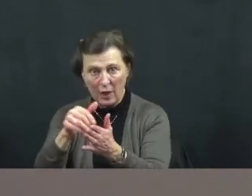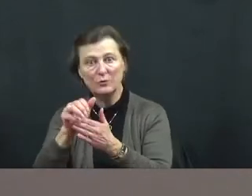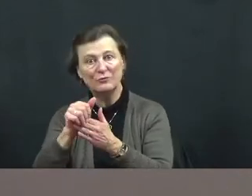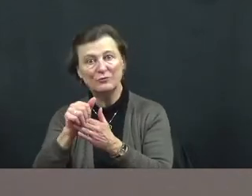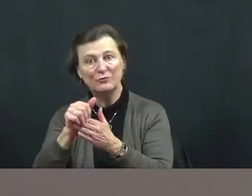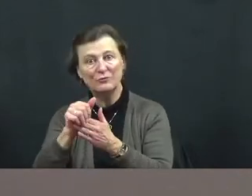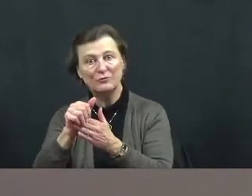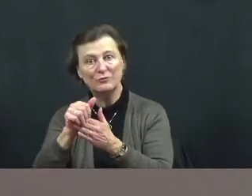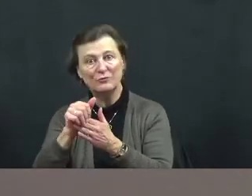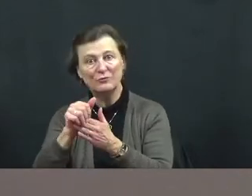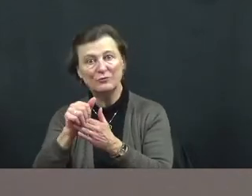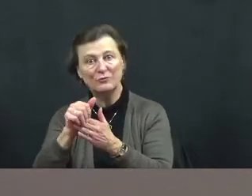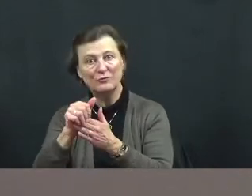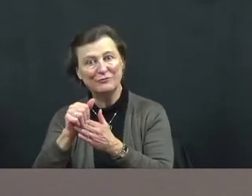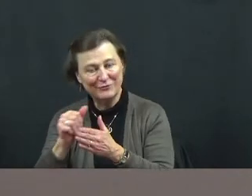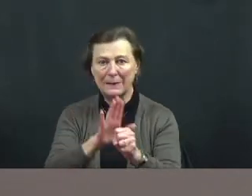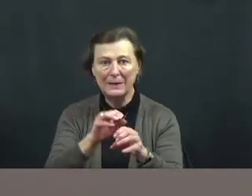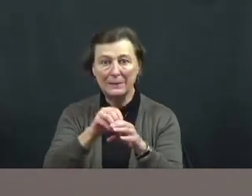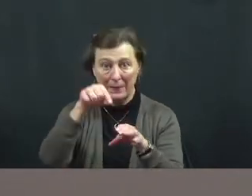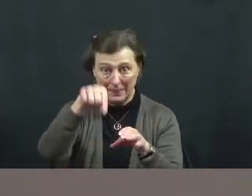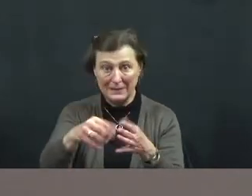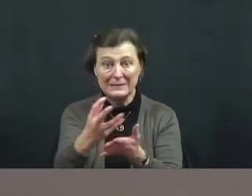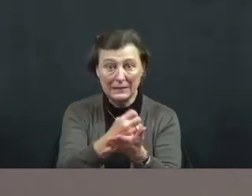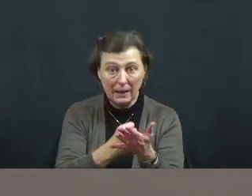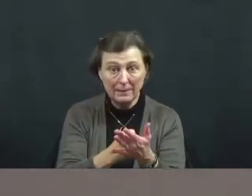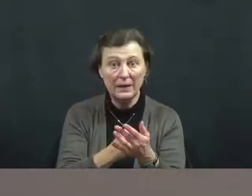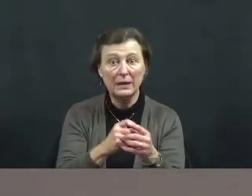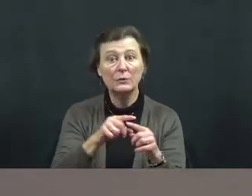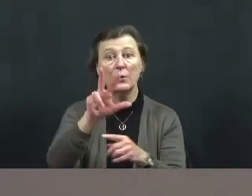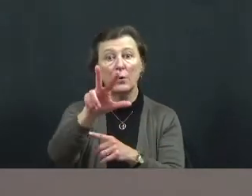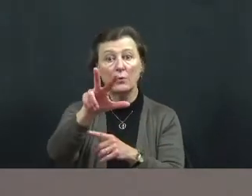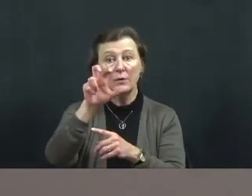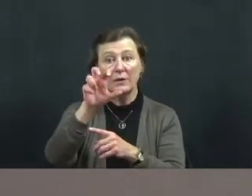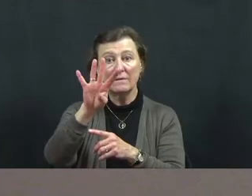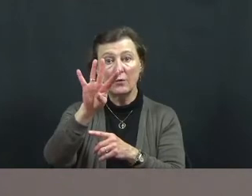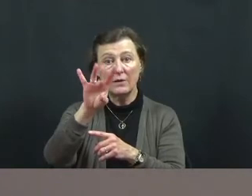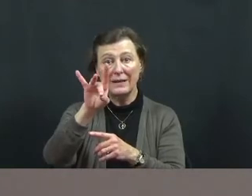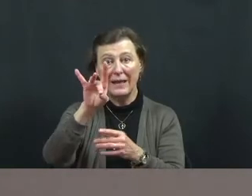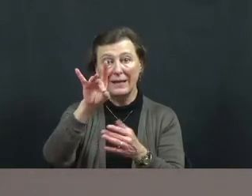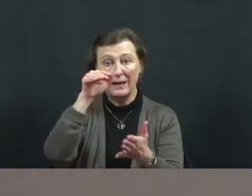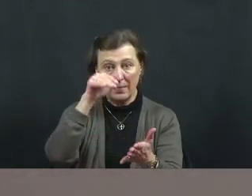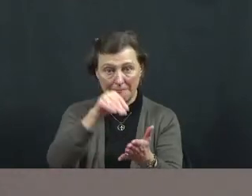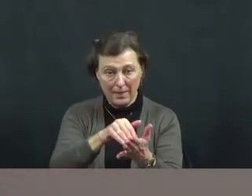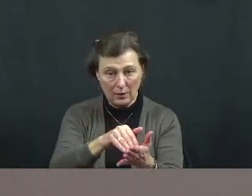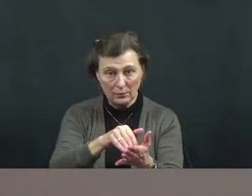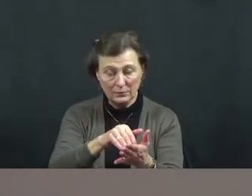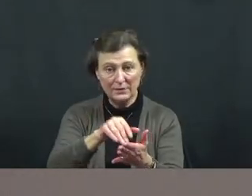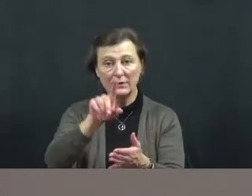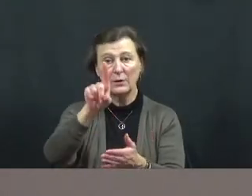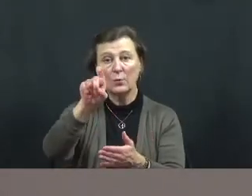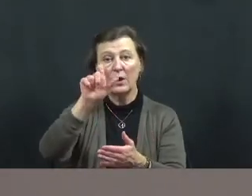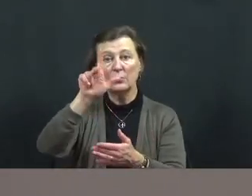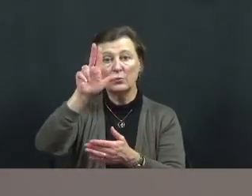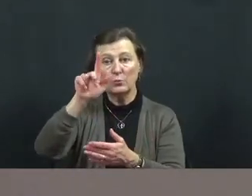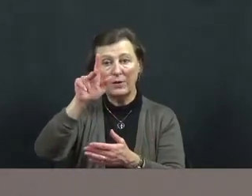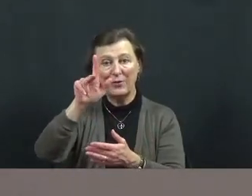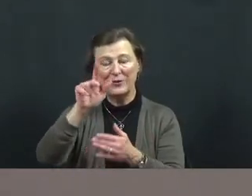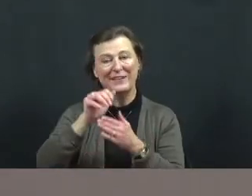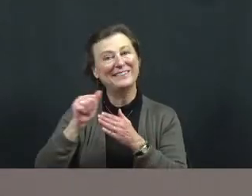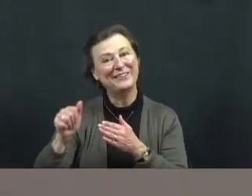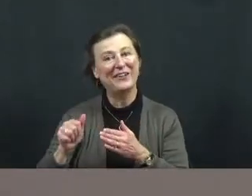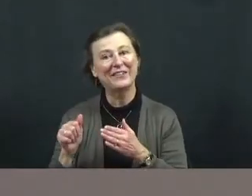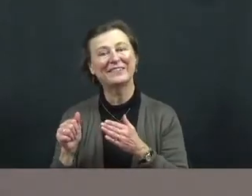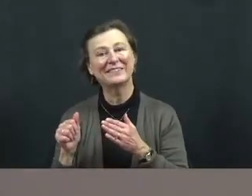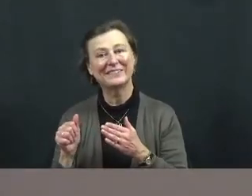In the campaign, to three hundred and forty-eight thousand, one hundred and twenty-three dollars.